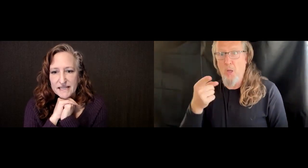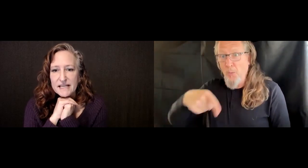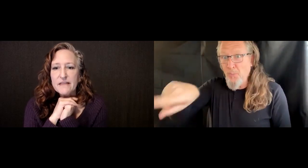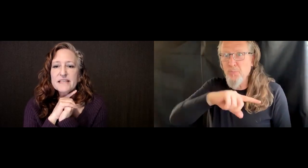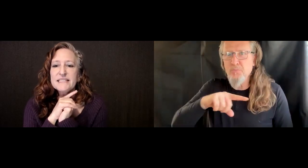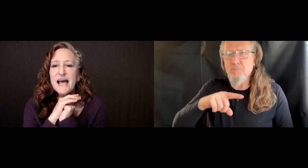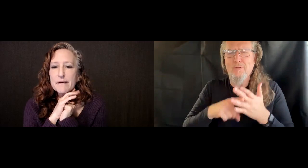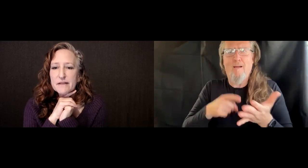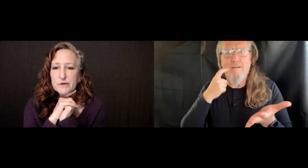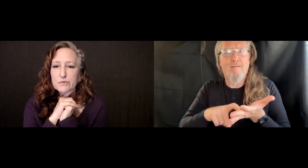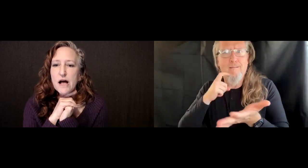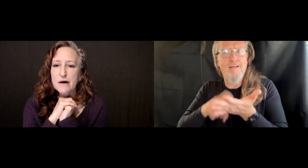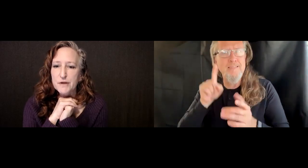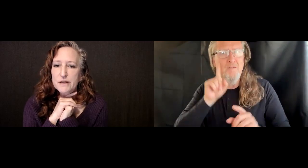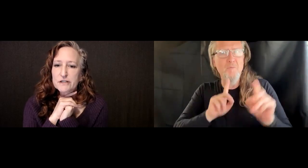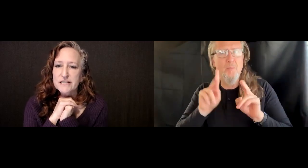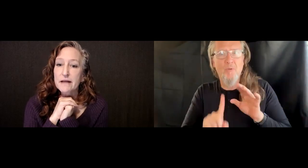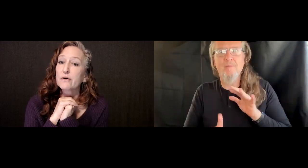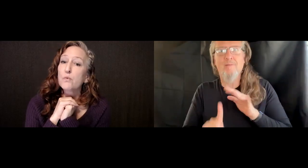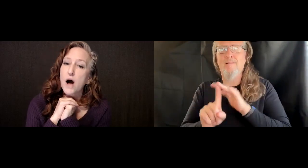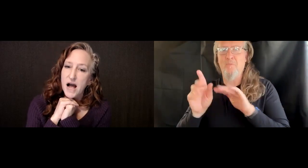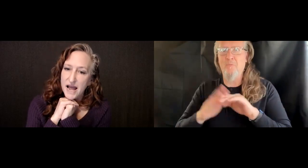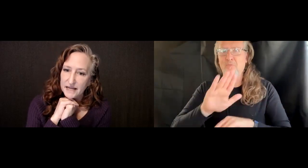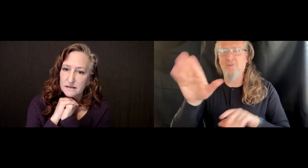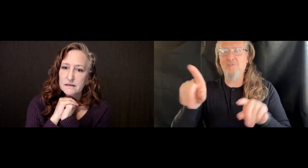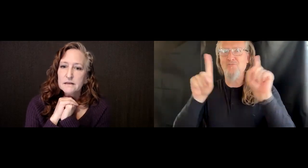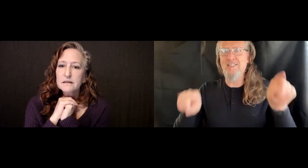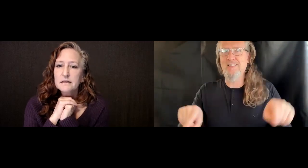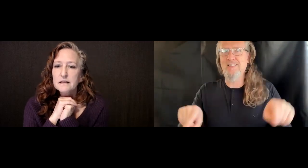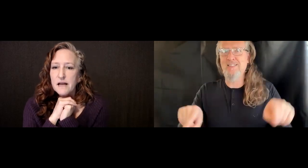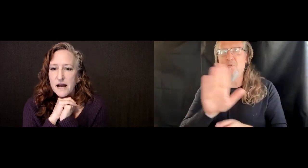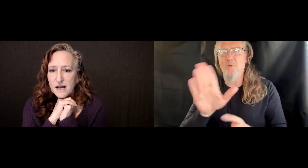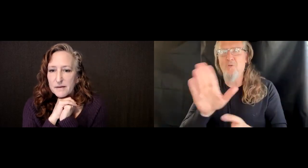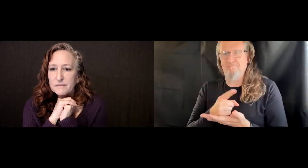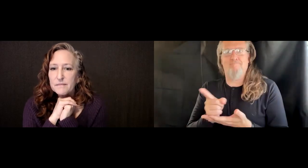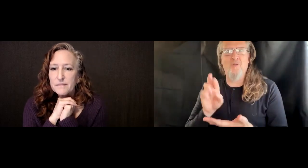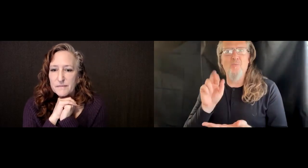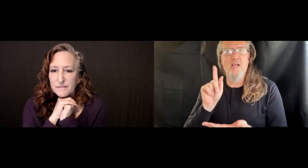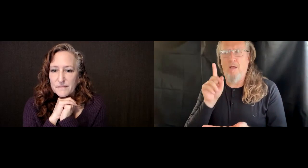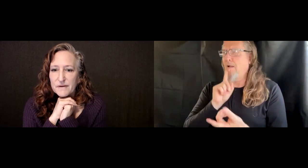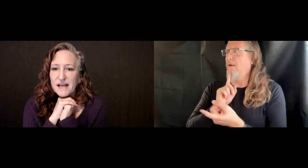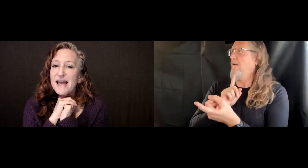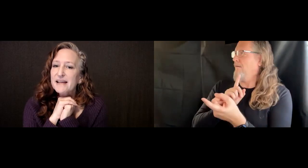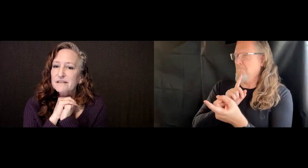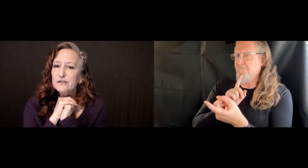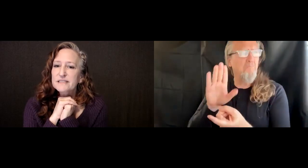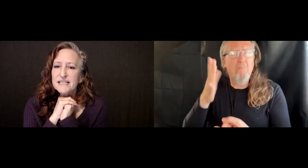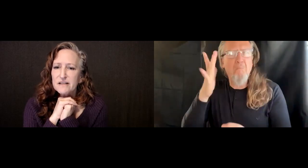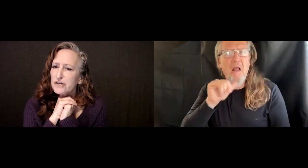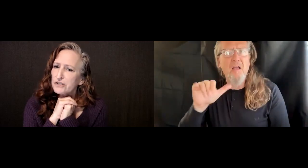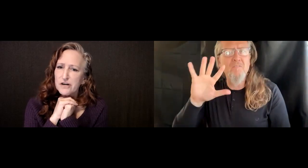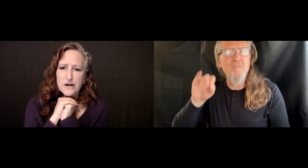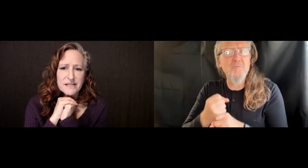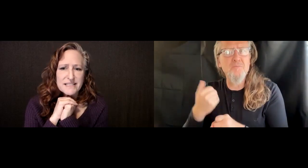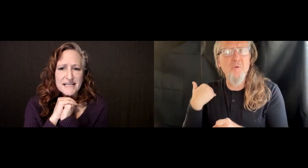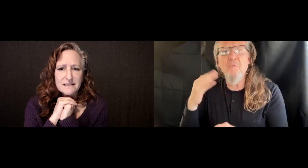And this will help you understand the why. You'll start noticing, you know.